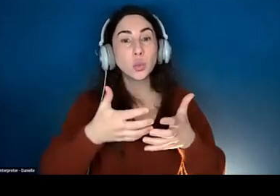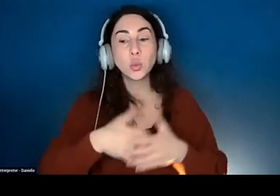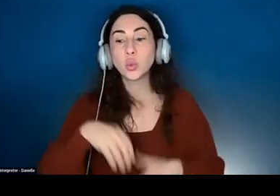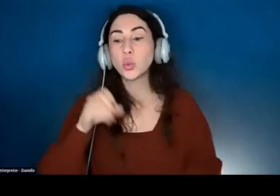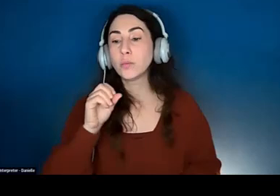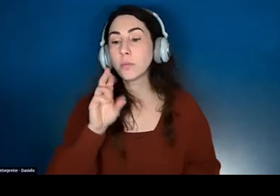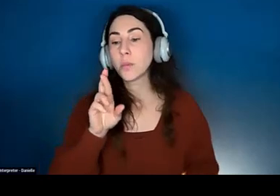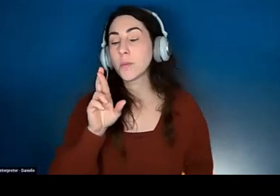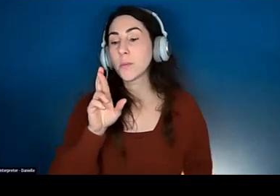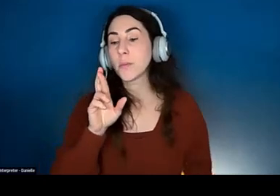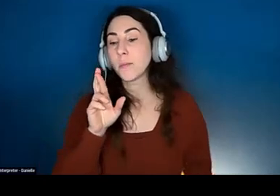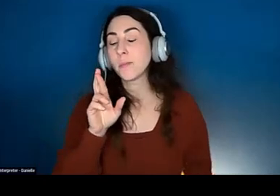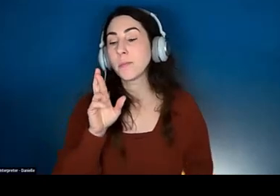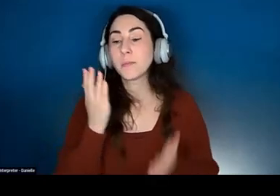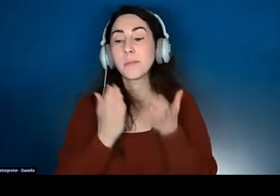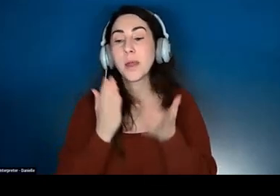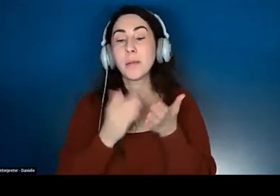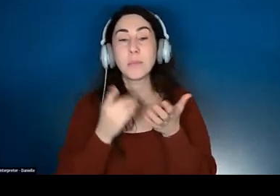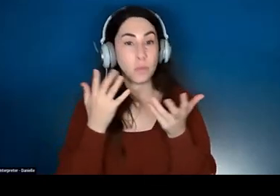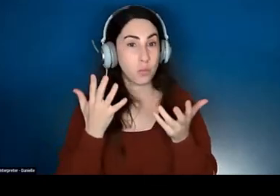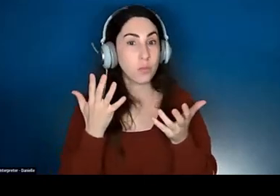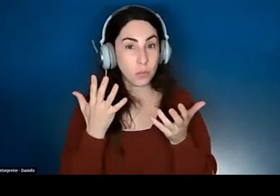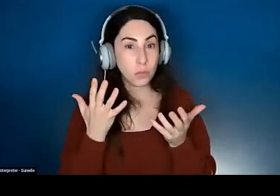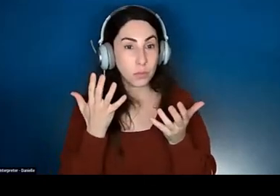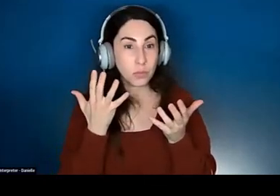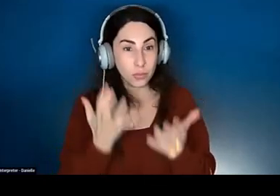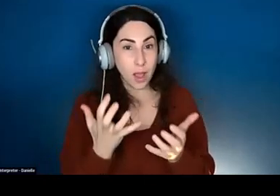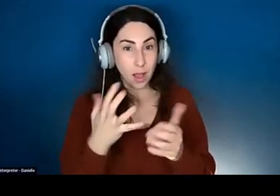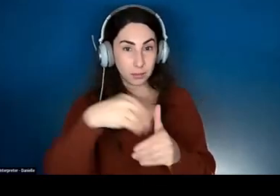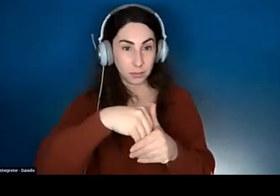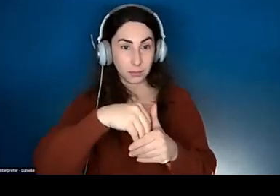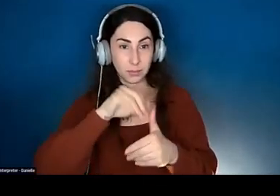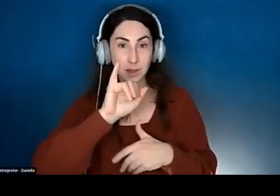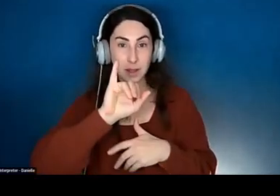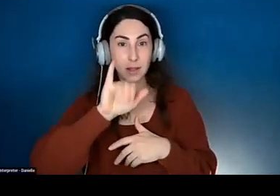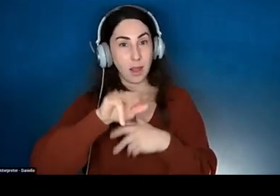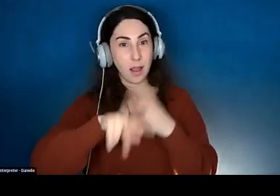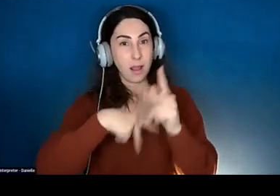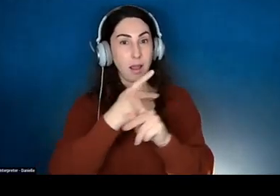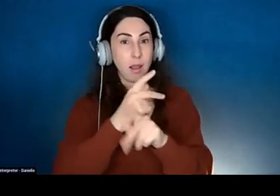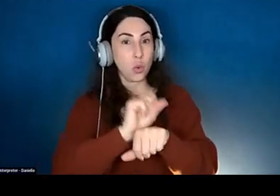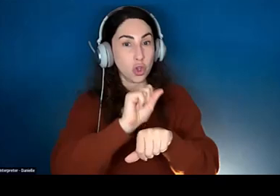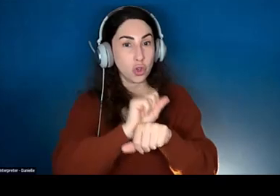be inclined to do that kind of policy work, to advocate